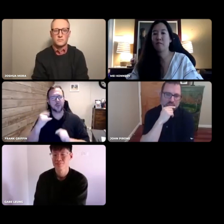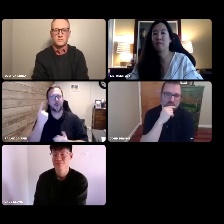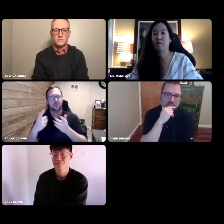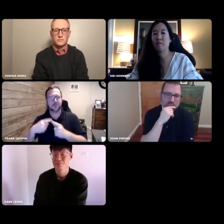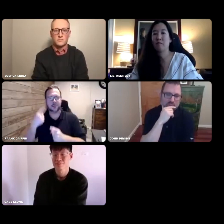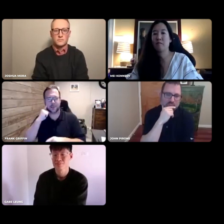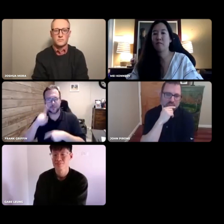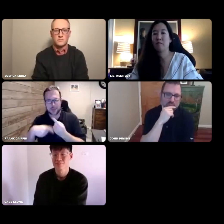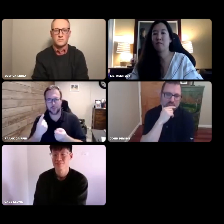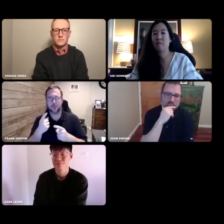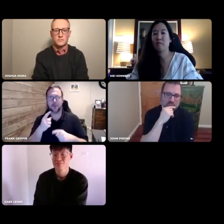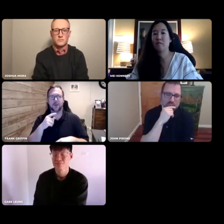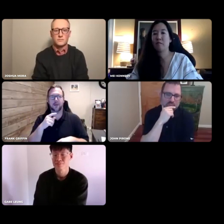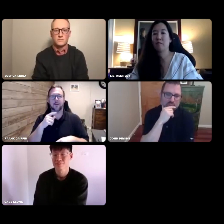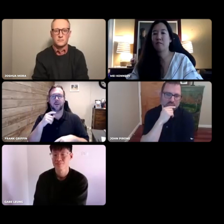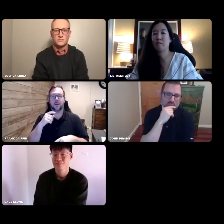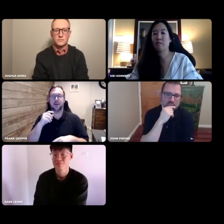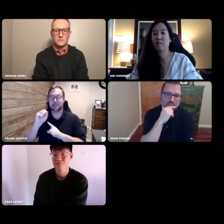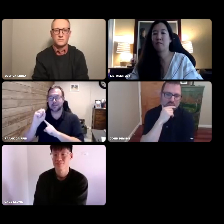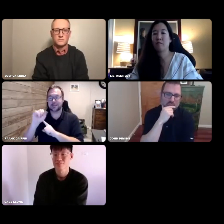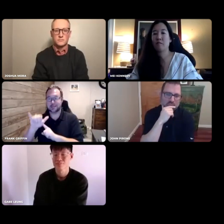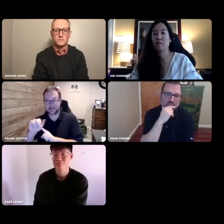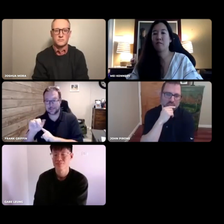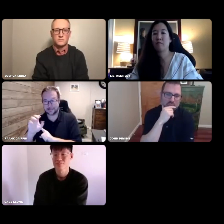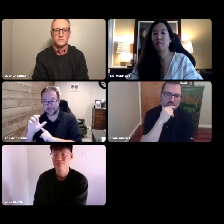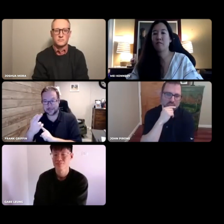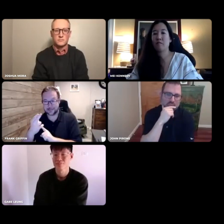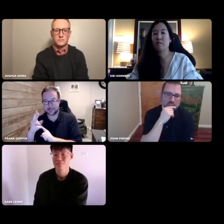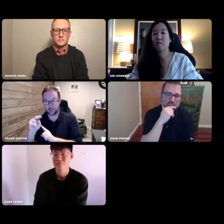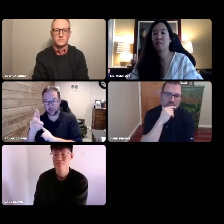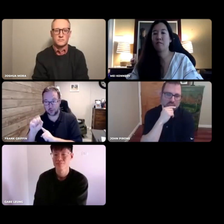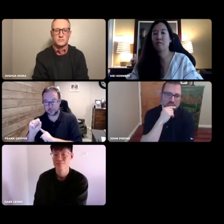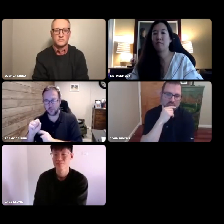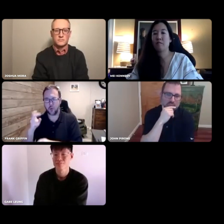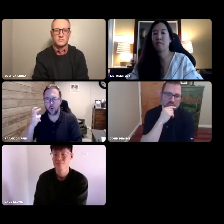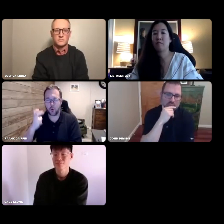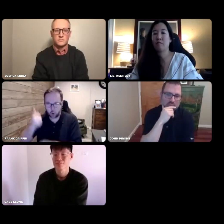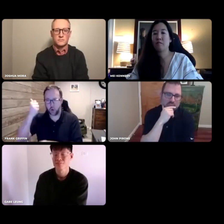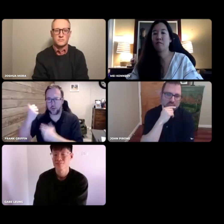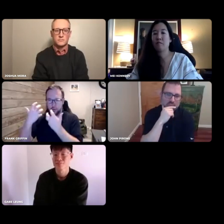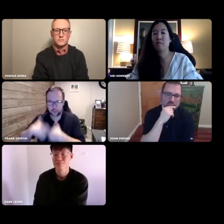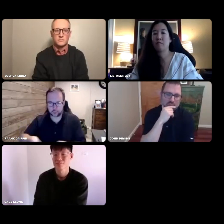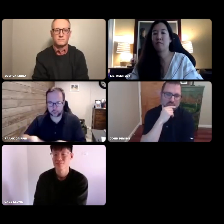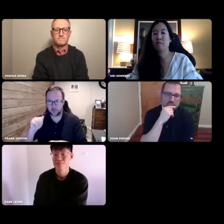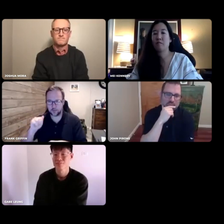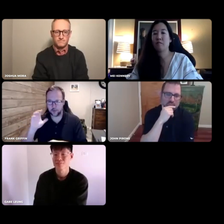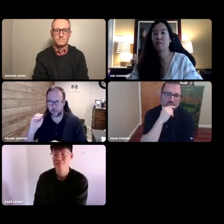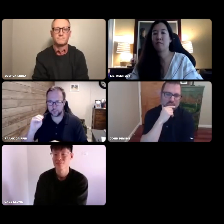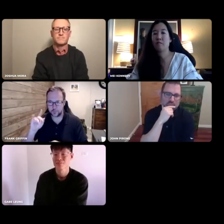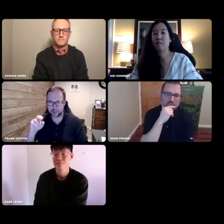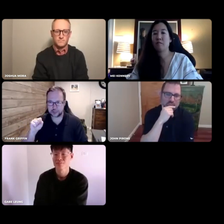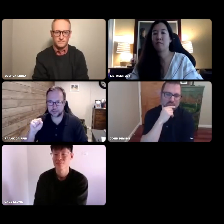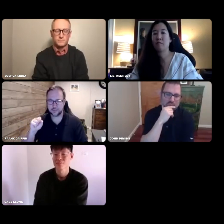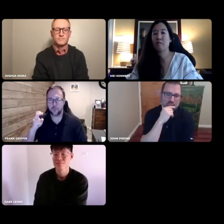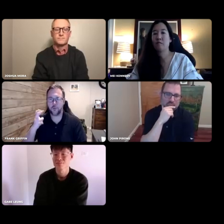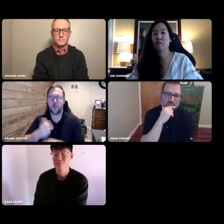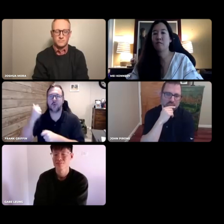Time zones wouldn't matter, or locations. So keep that in mind.